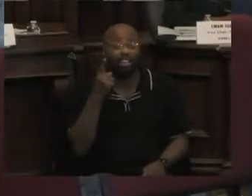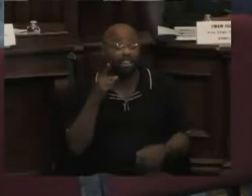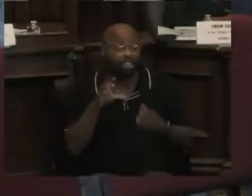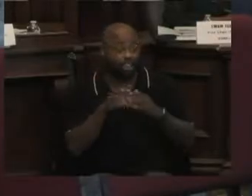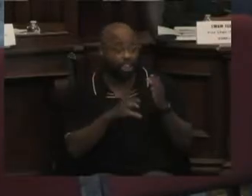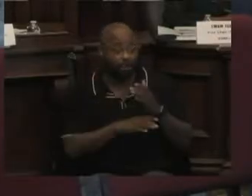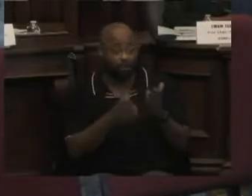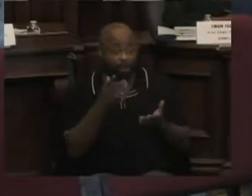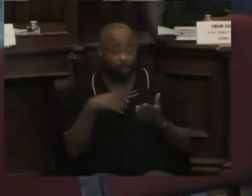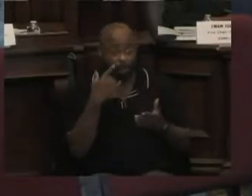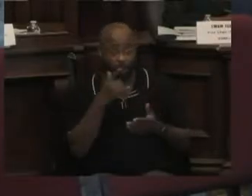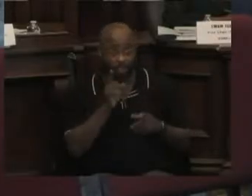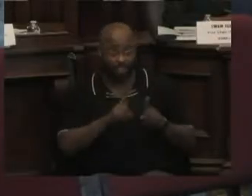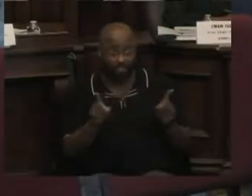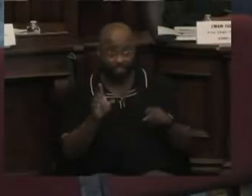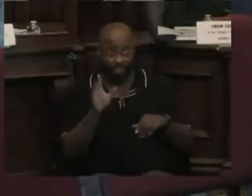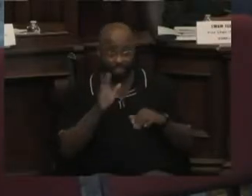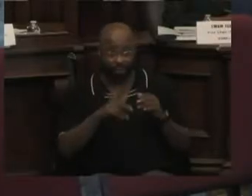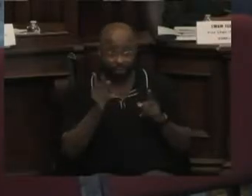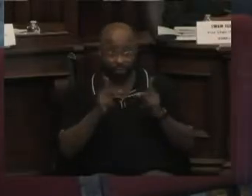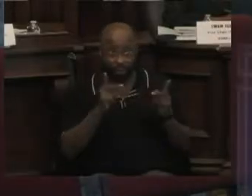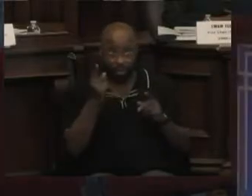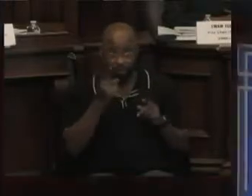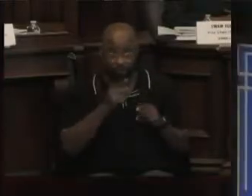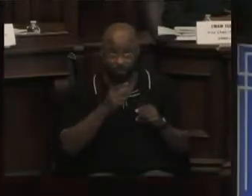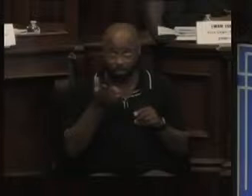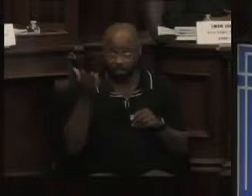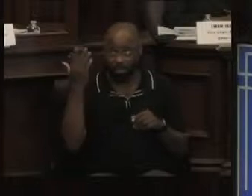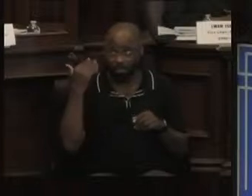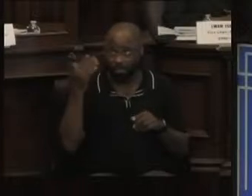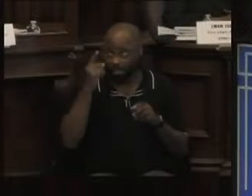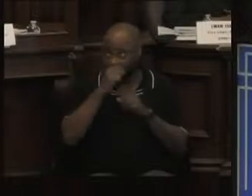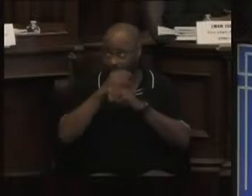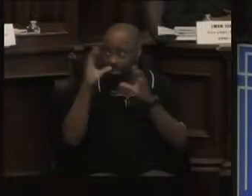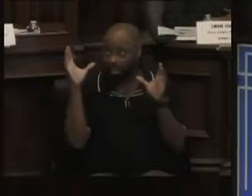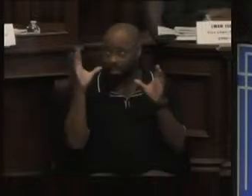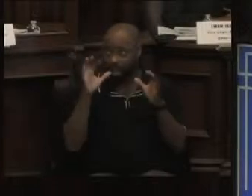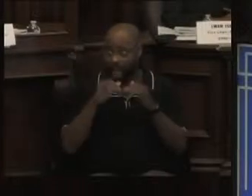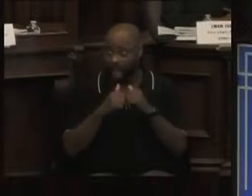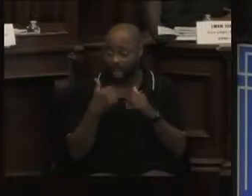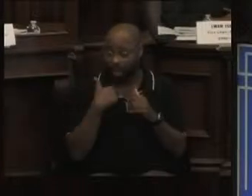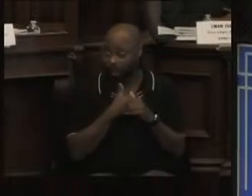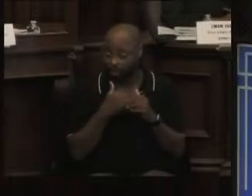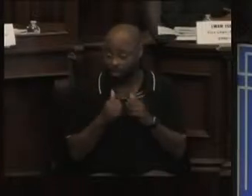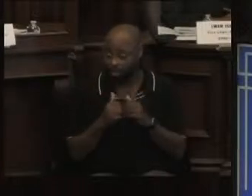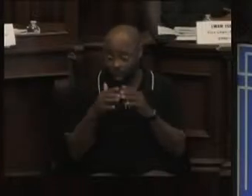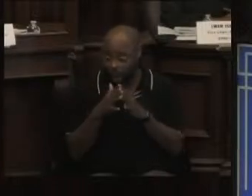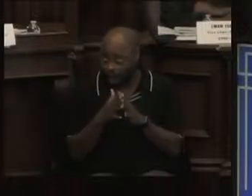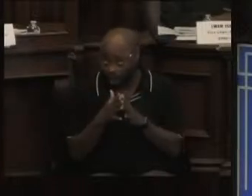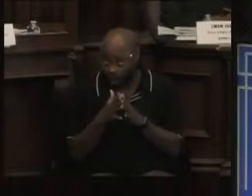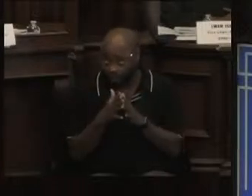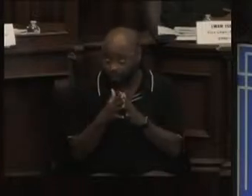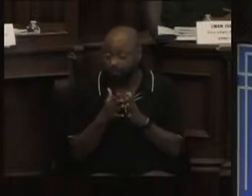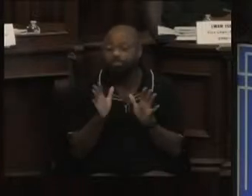adjustments that are necessary. And while this chapter may look different than what many